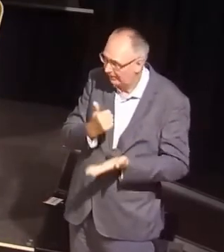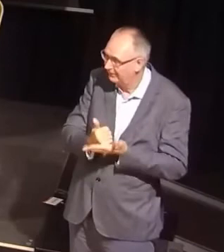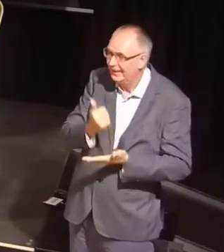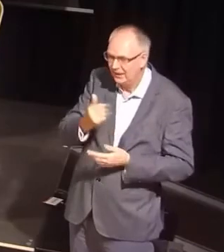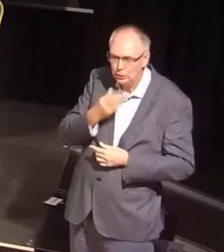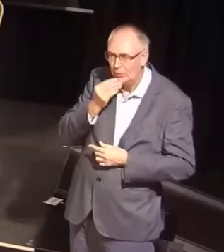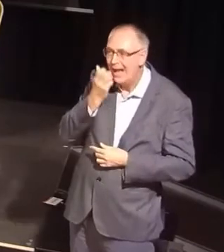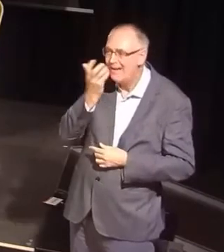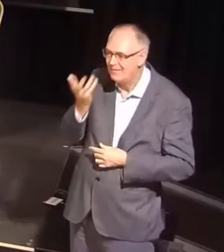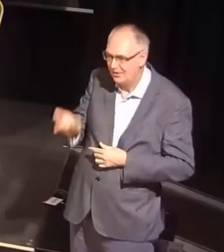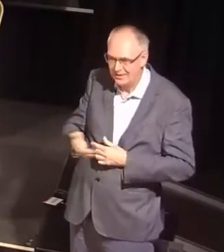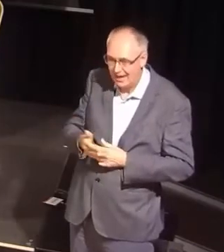I always ask for more of them.